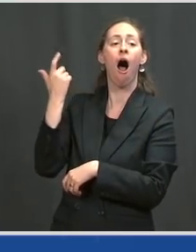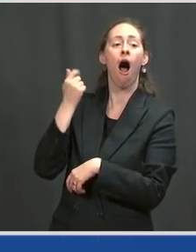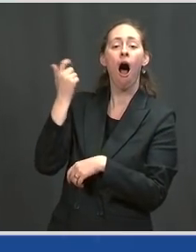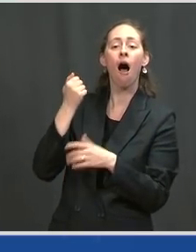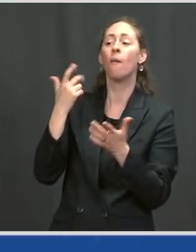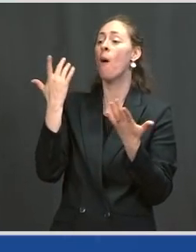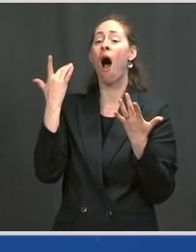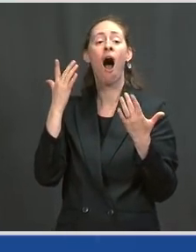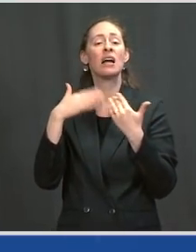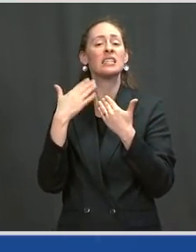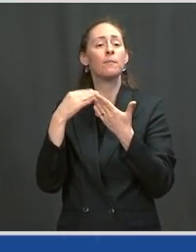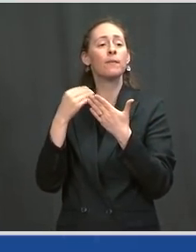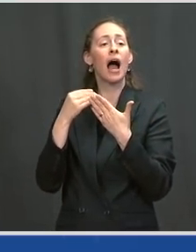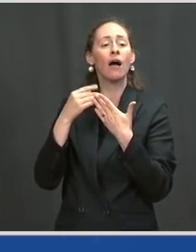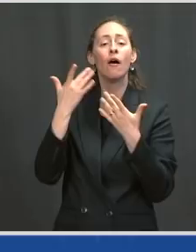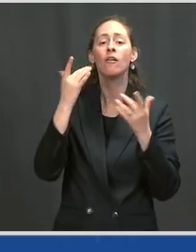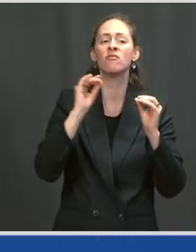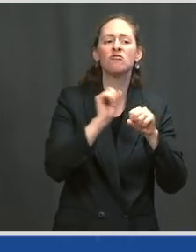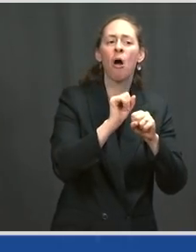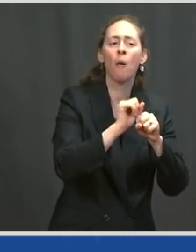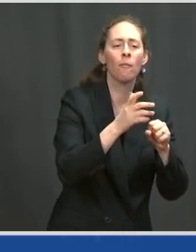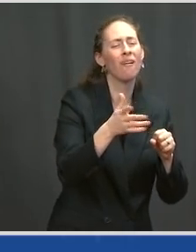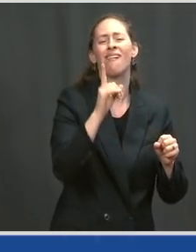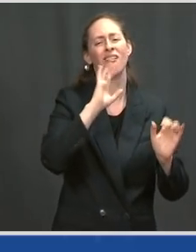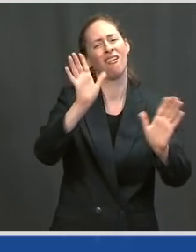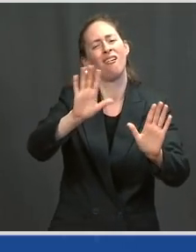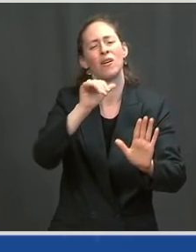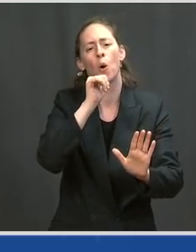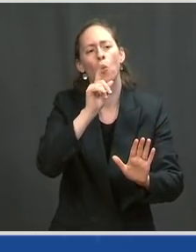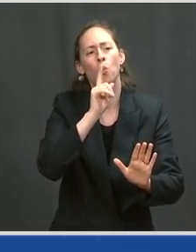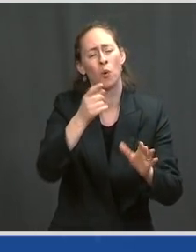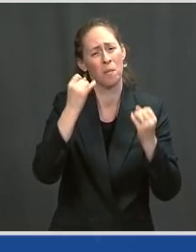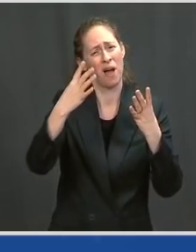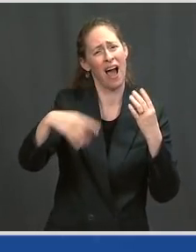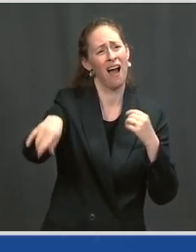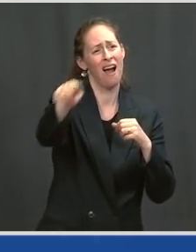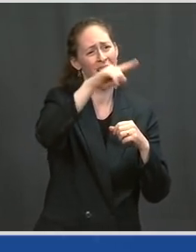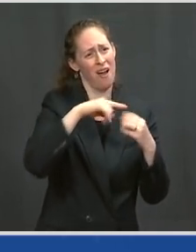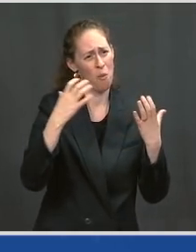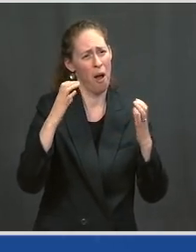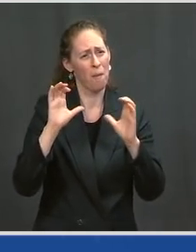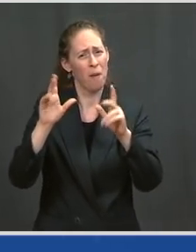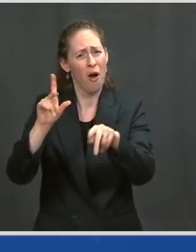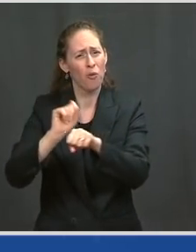Americans want to work. And as my dad used to say, "A job is about a lot more than a paycheck;